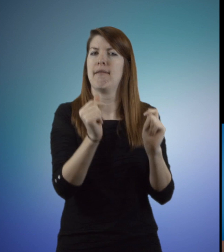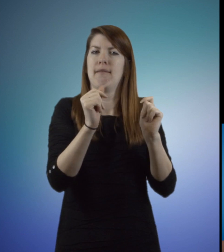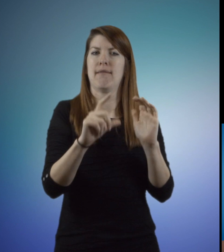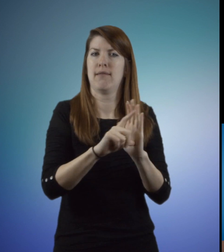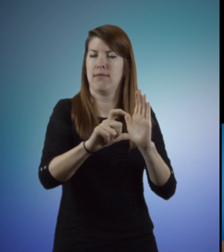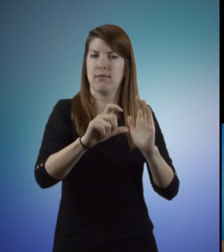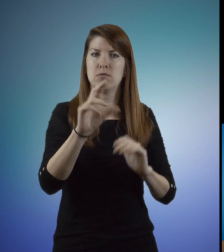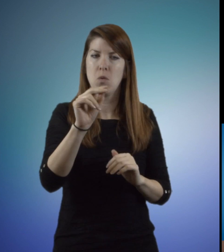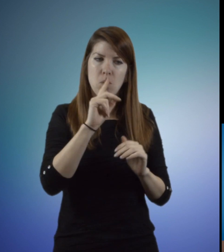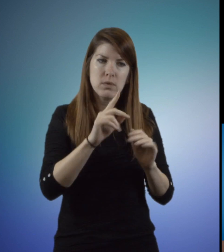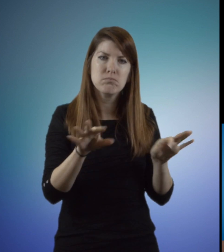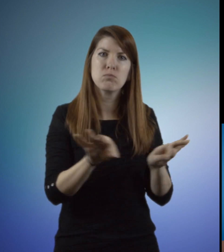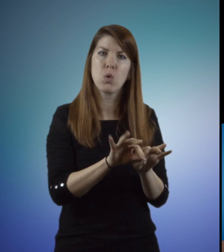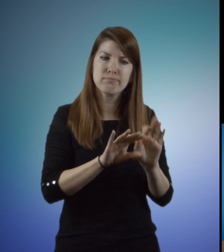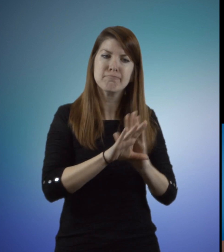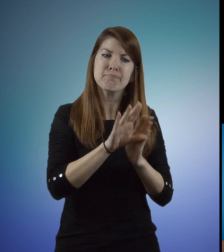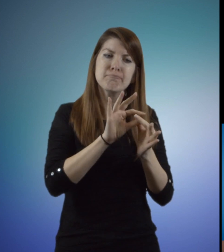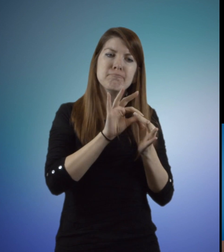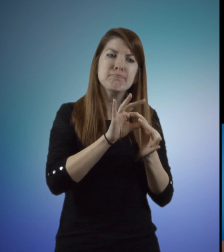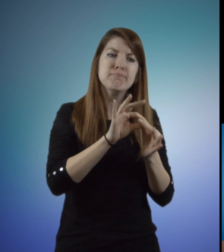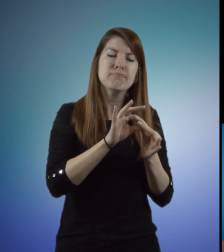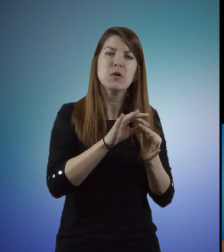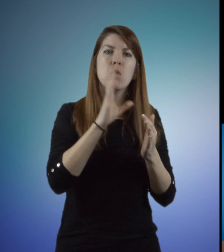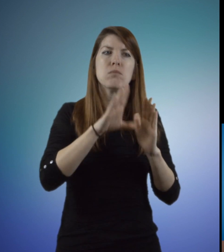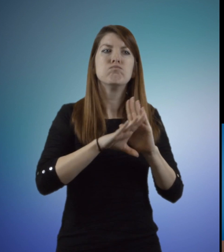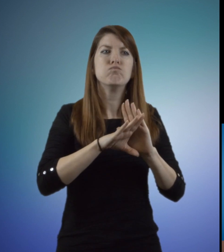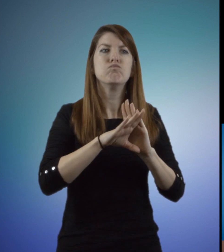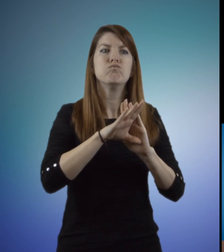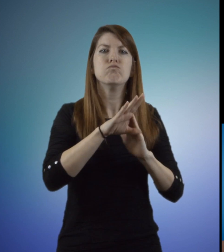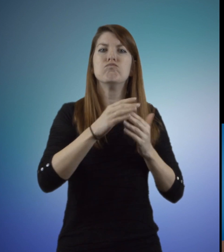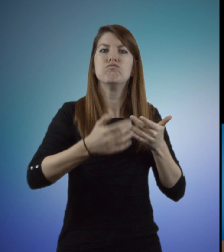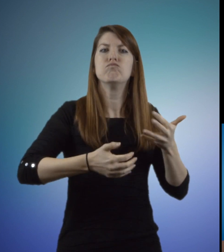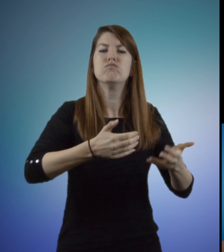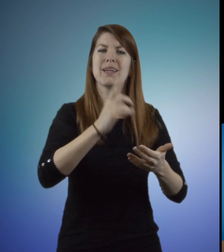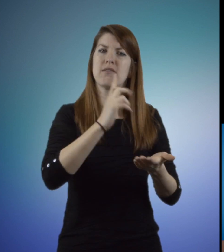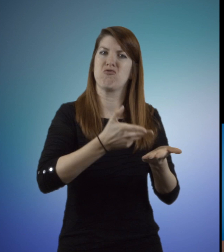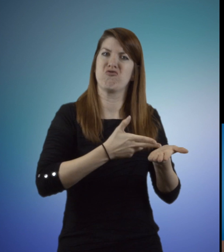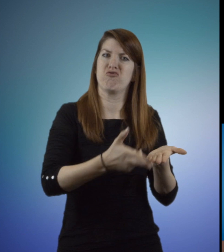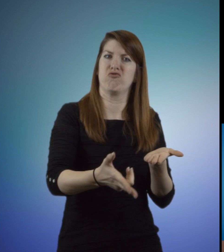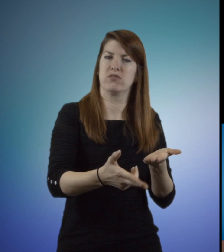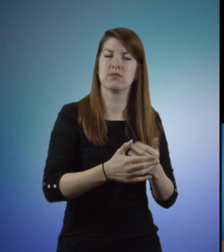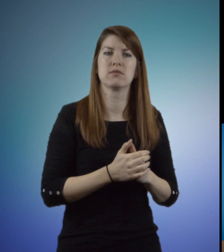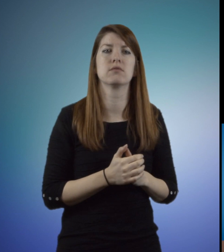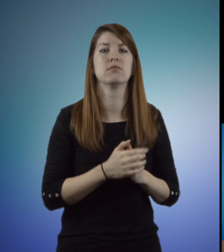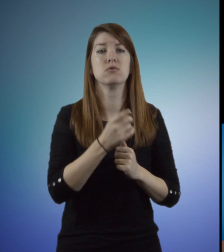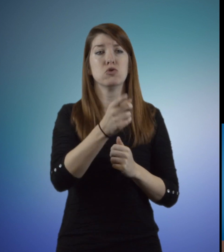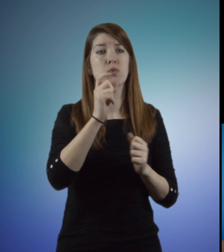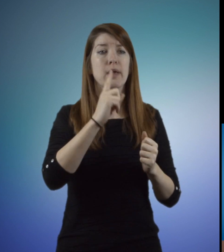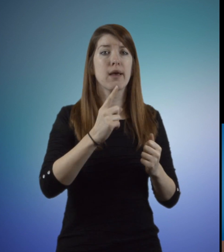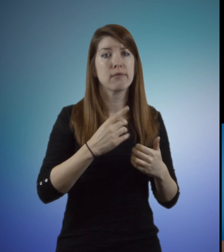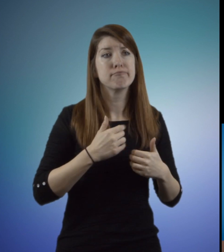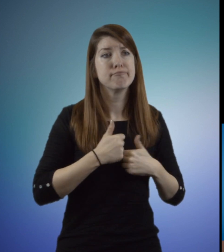So, it's important to have that relationship and let it continue over time. And that it be an honest relationship so that you can talk openly